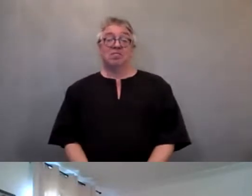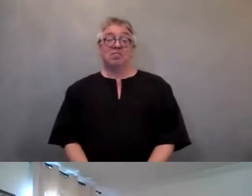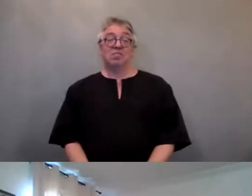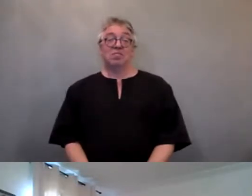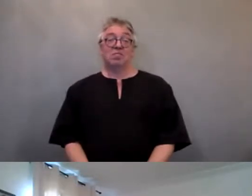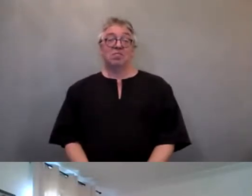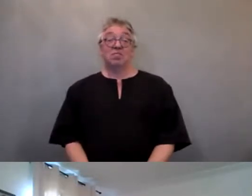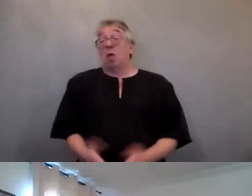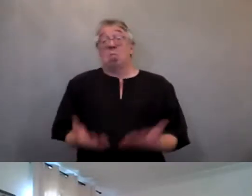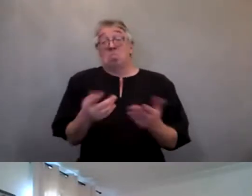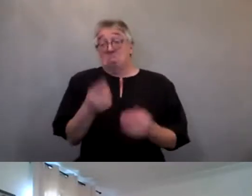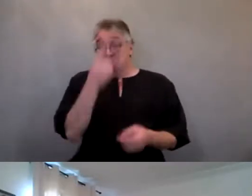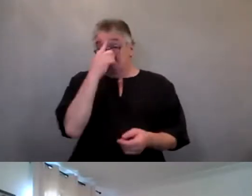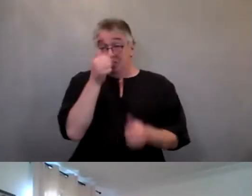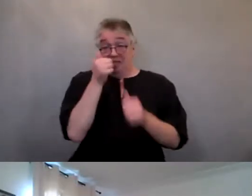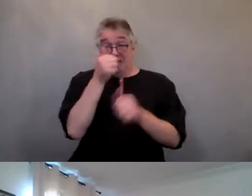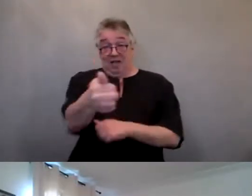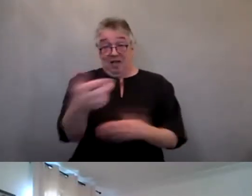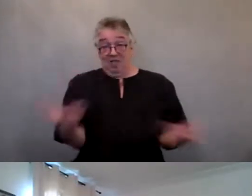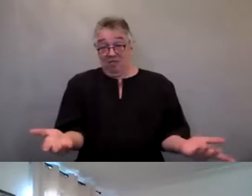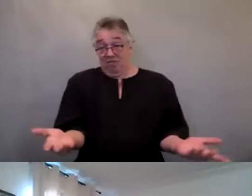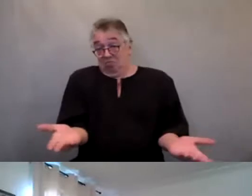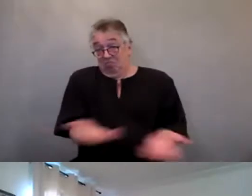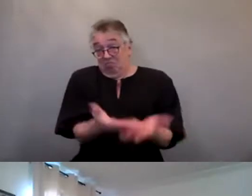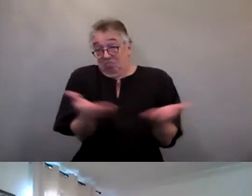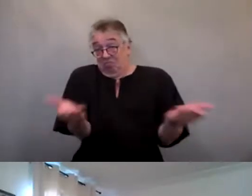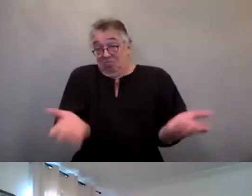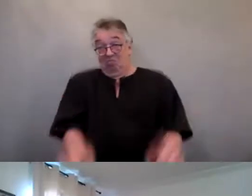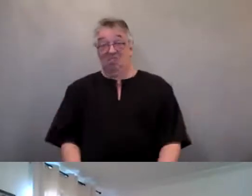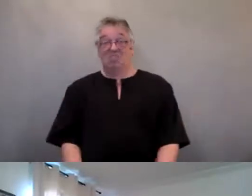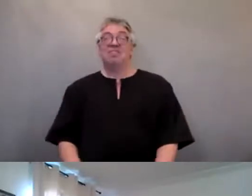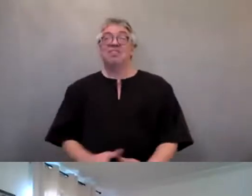. This is the recommendation